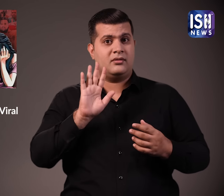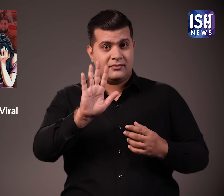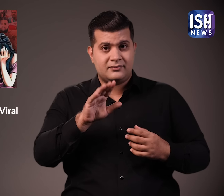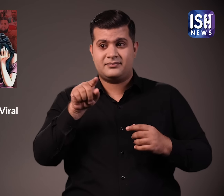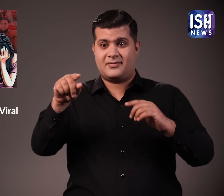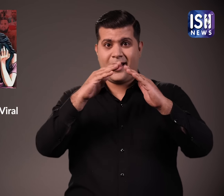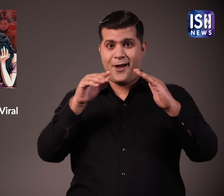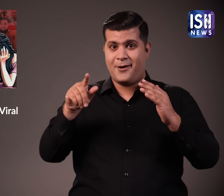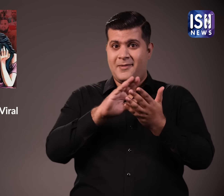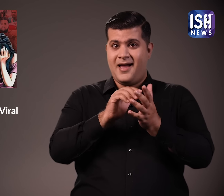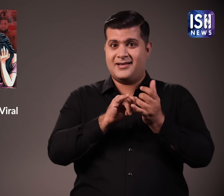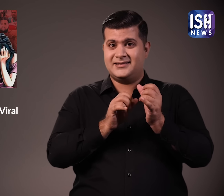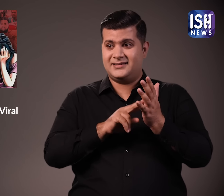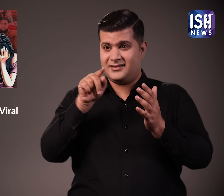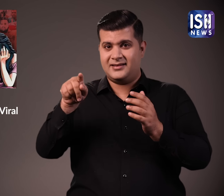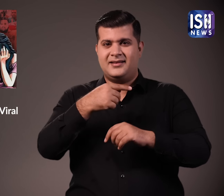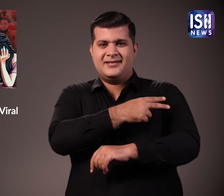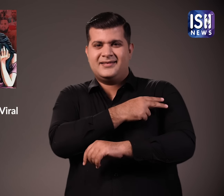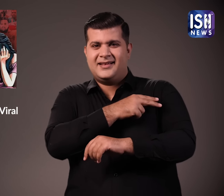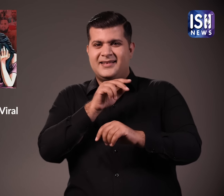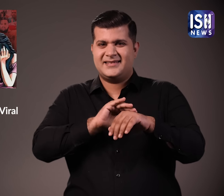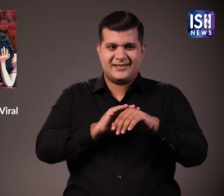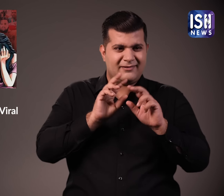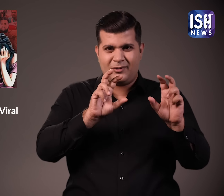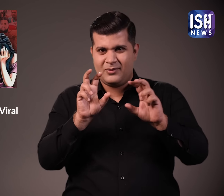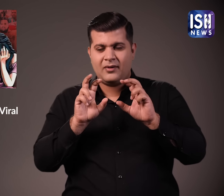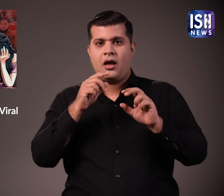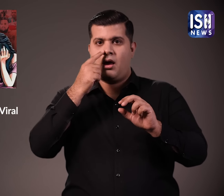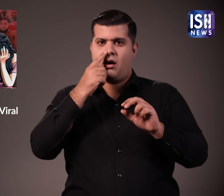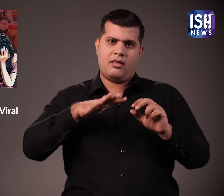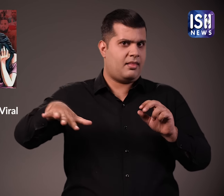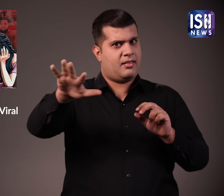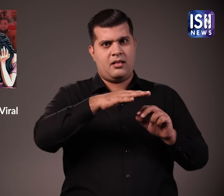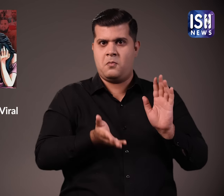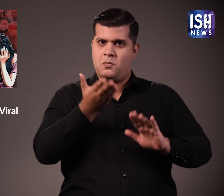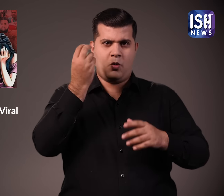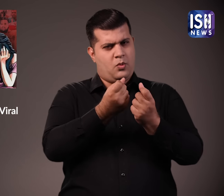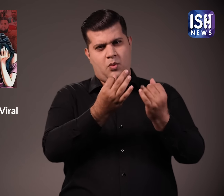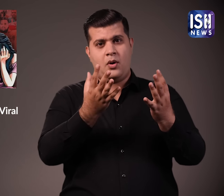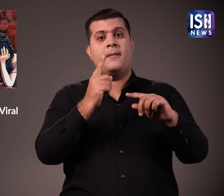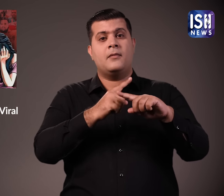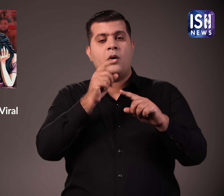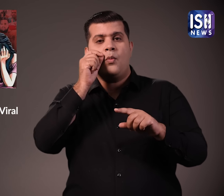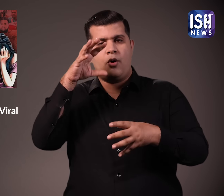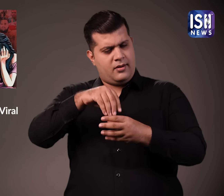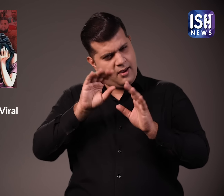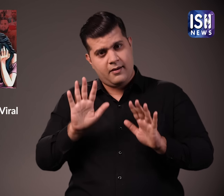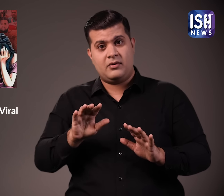Though the house in Hassan had more female staff, there were a few male staff,